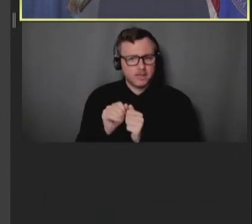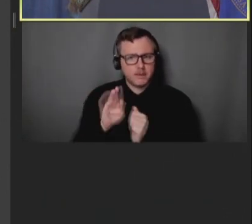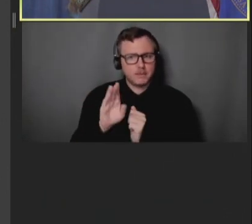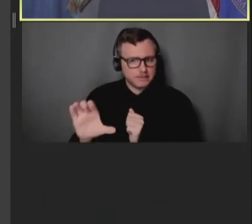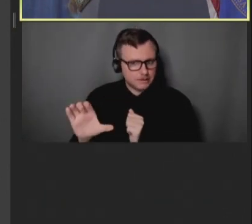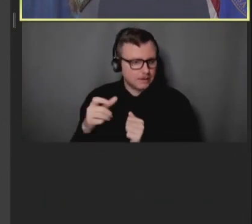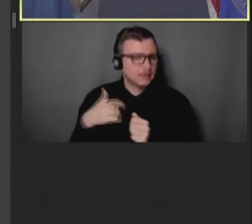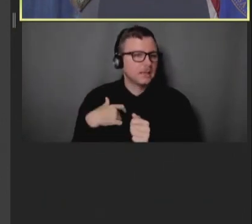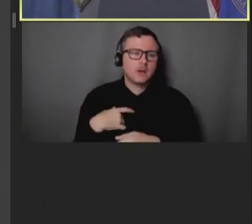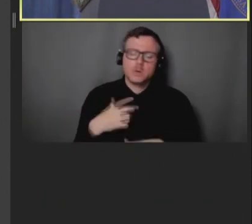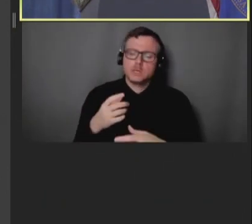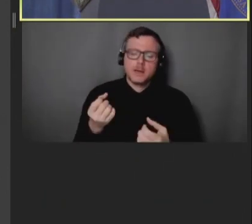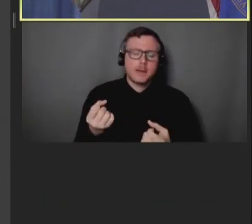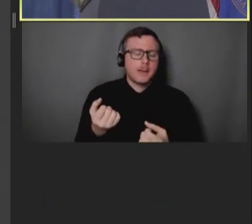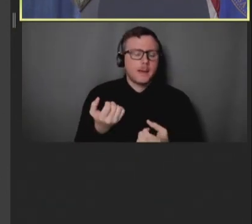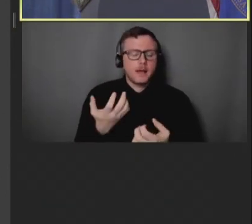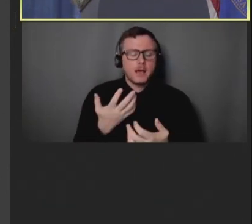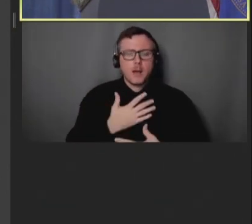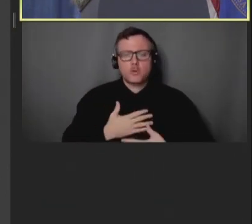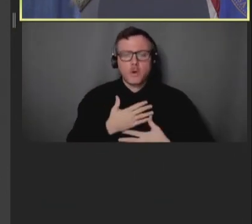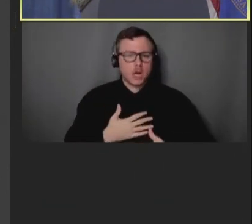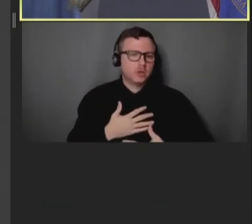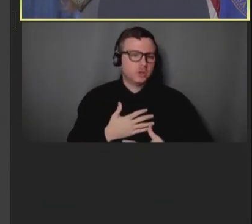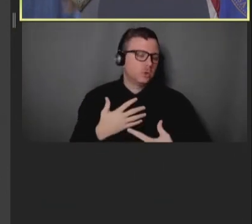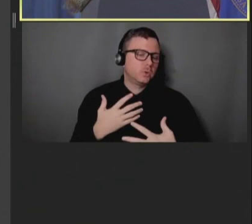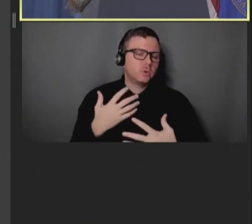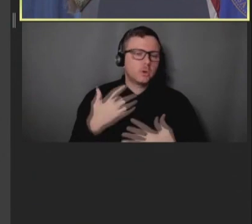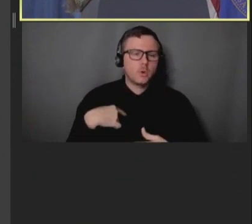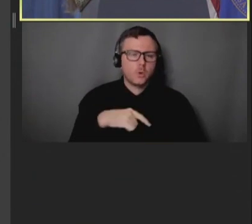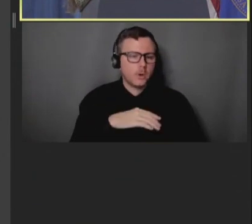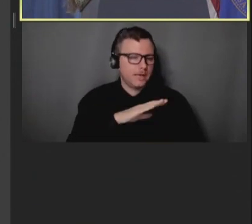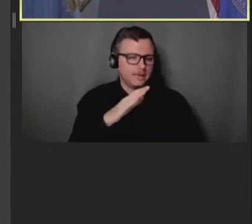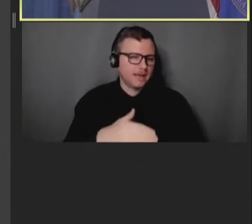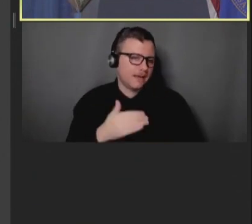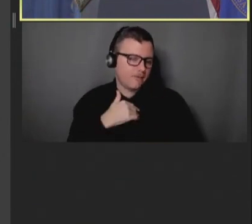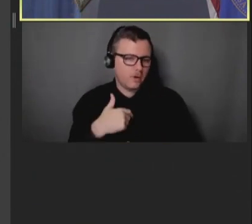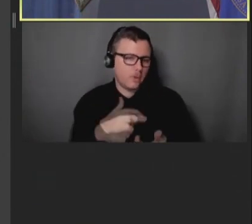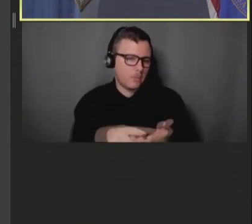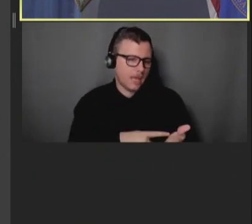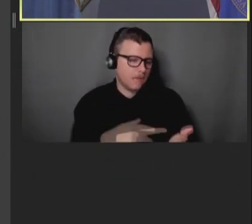We never, ever paid for our breakfasts or lunches. We had a Healthcare Heroes